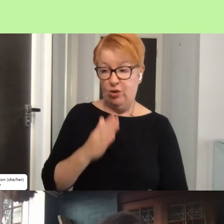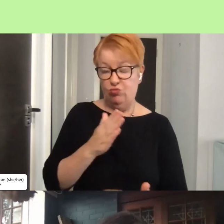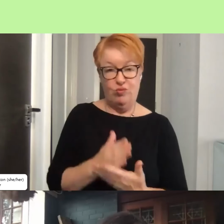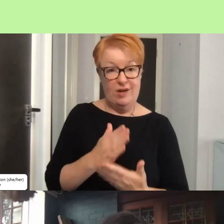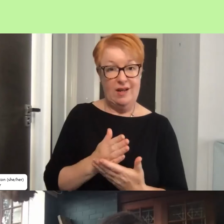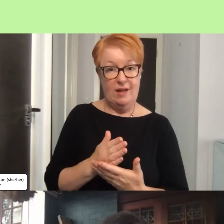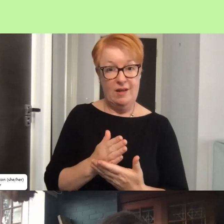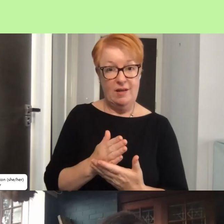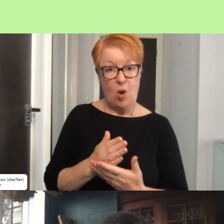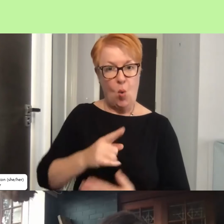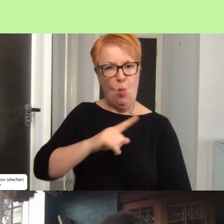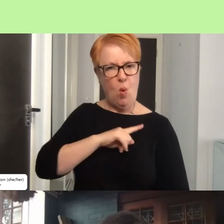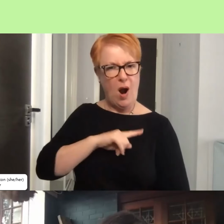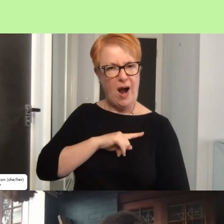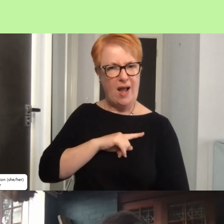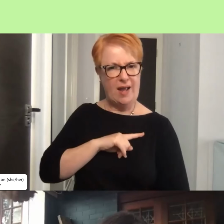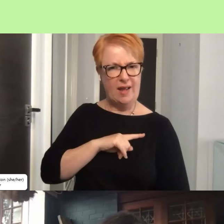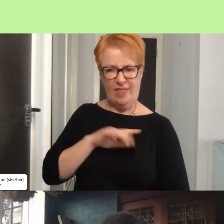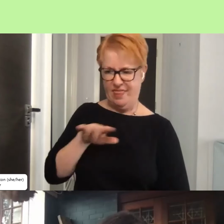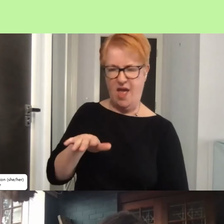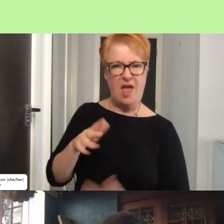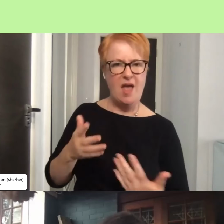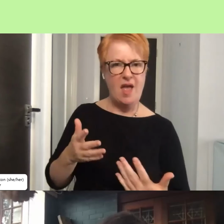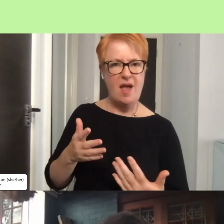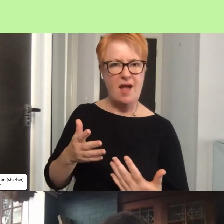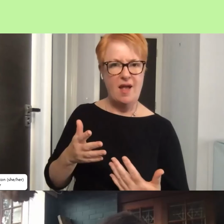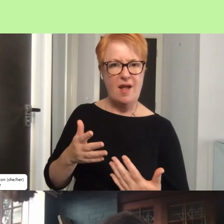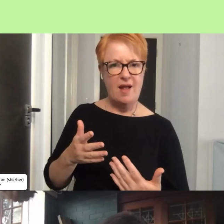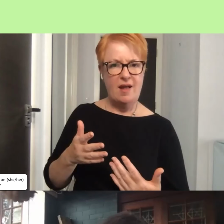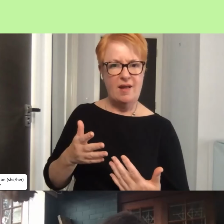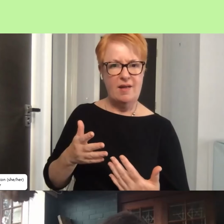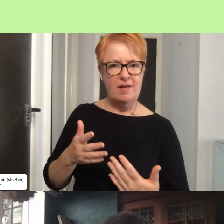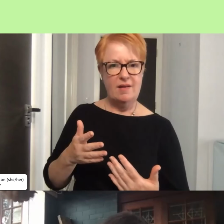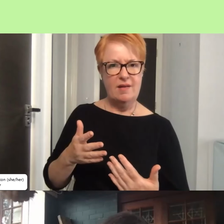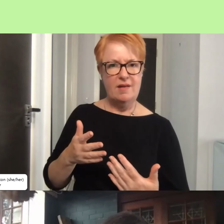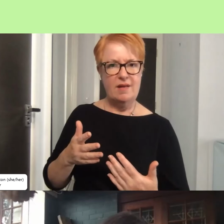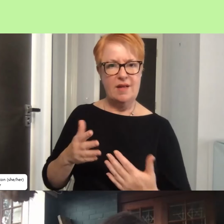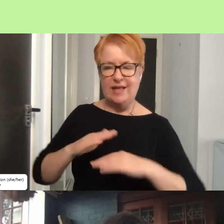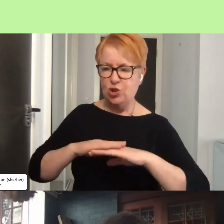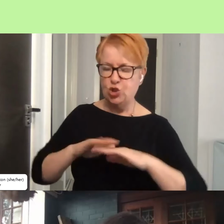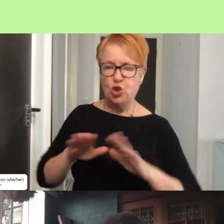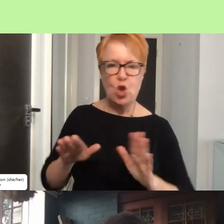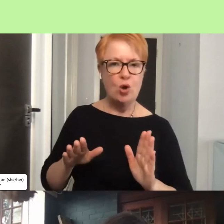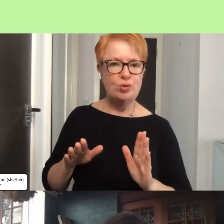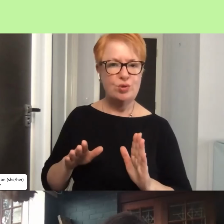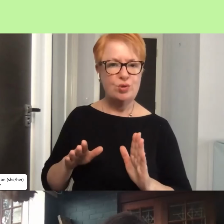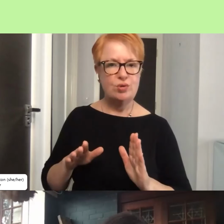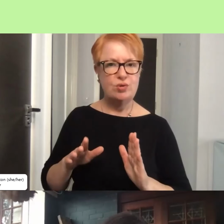is the reason they exist, that they are not replicas of slowly functioning